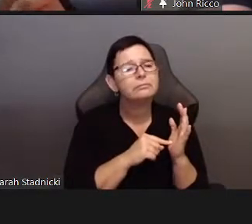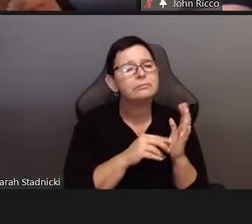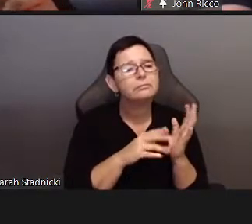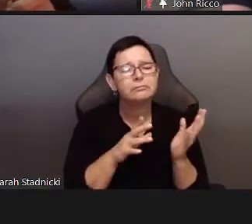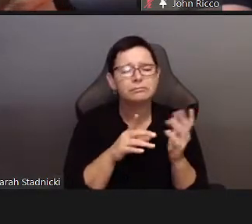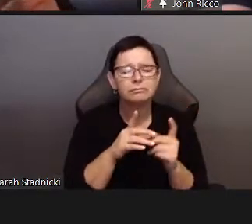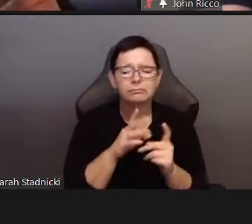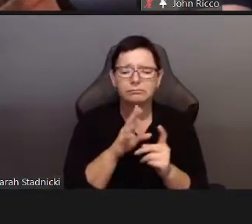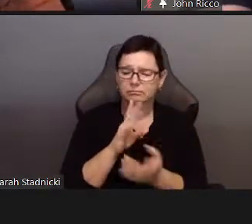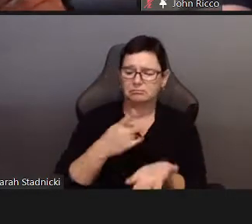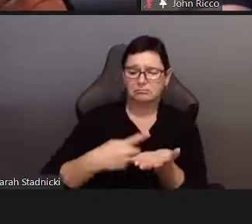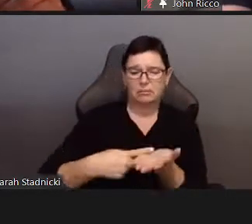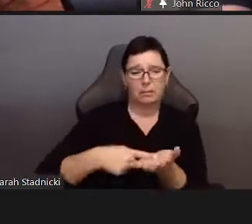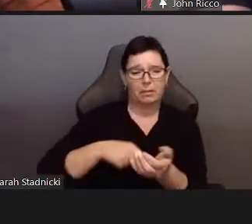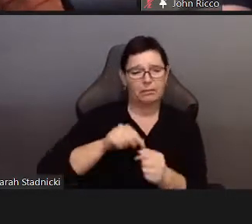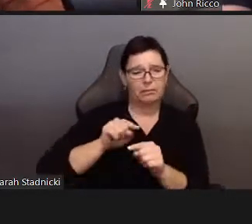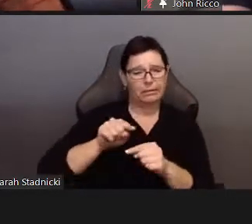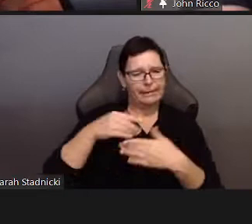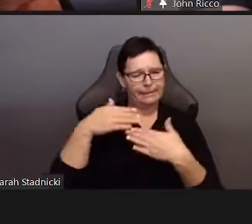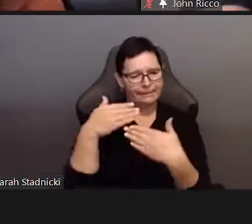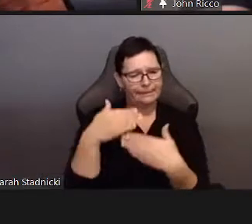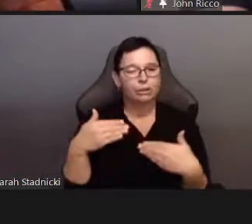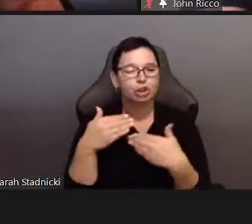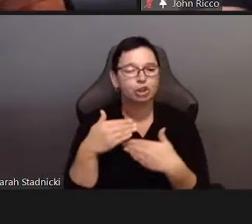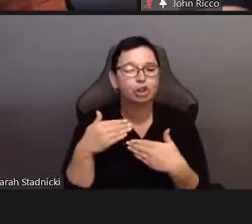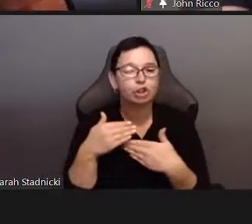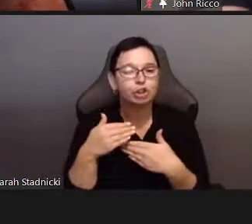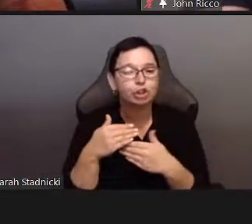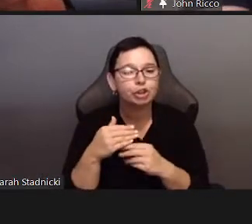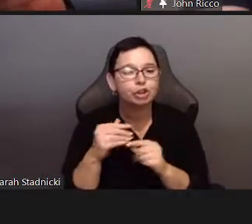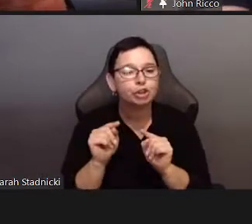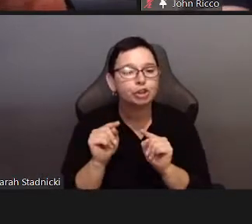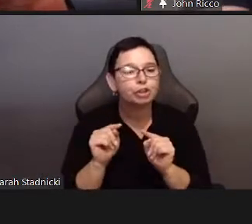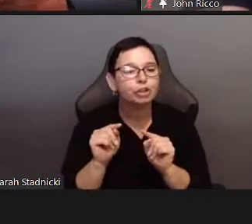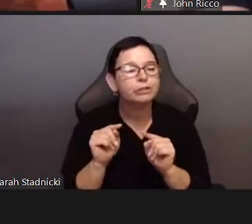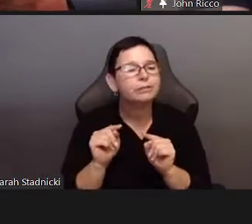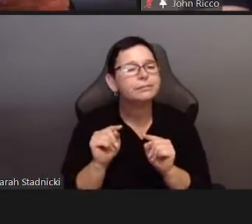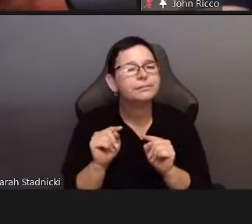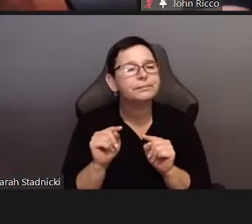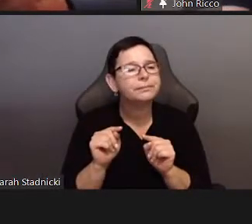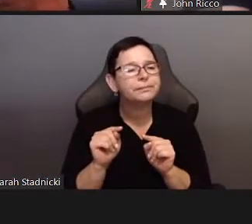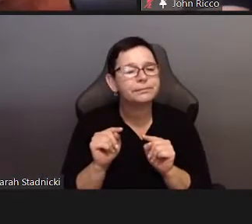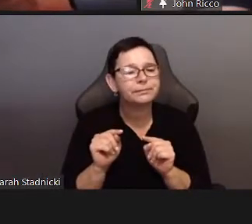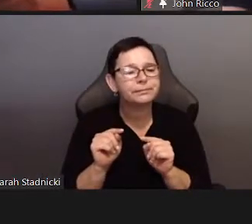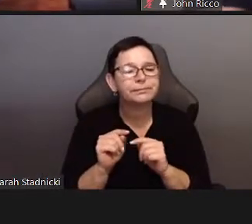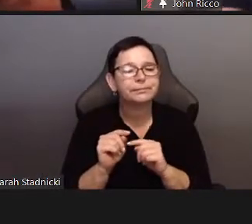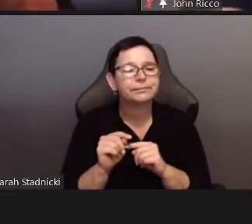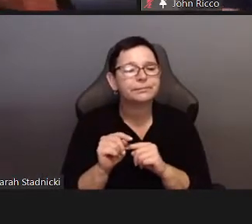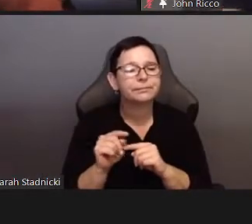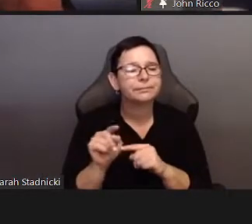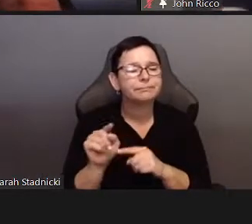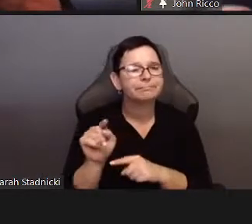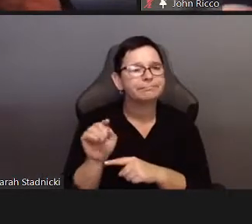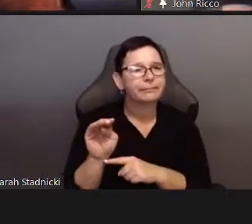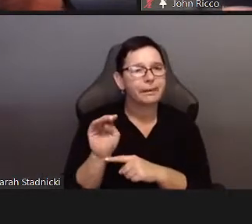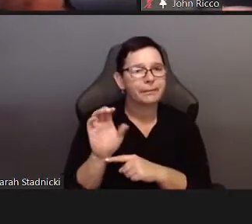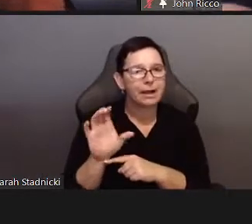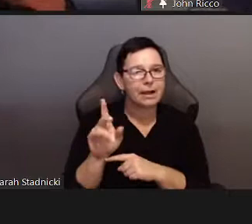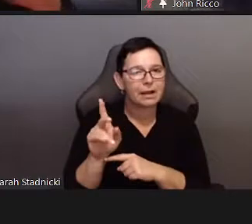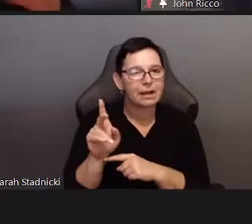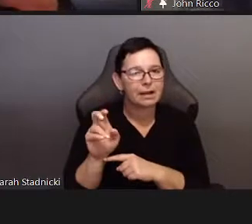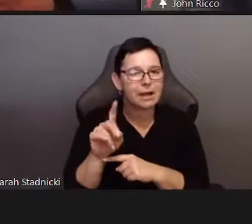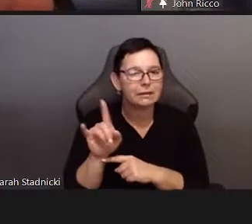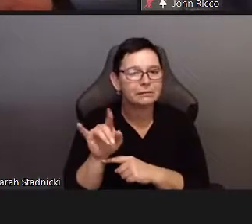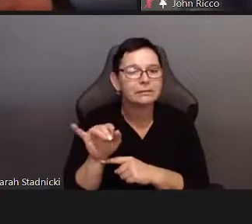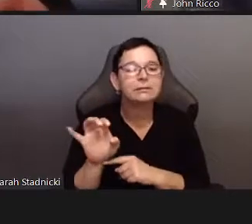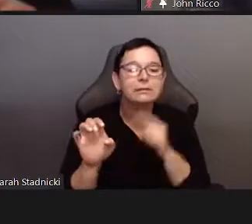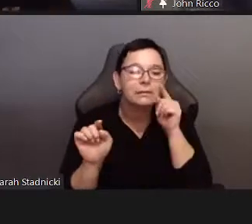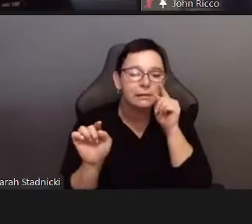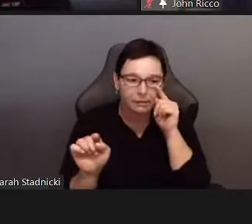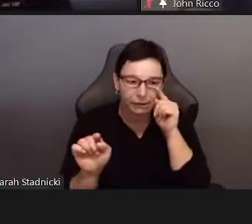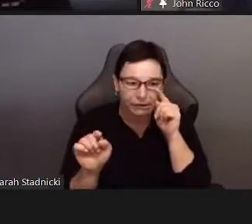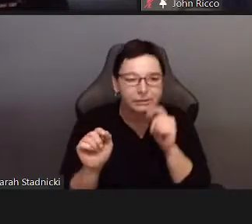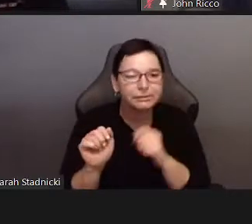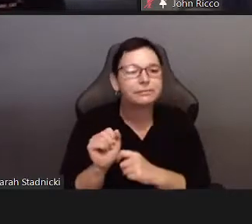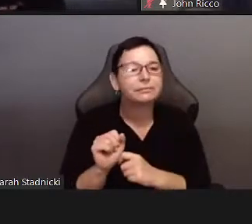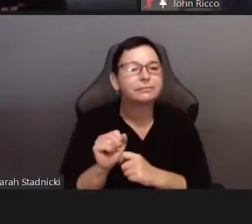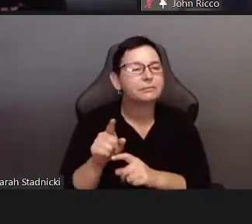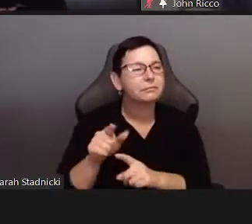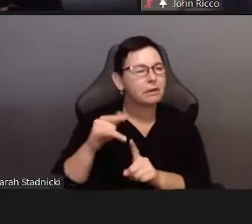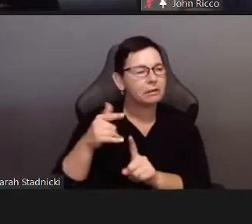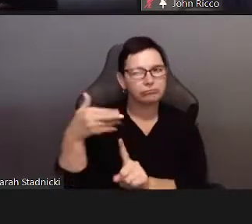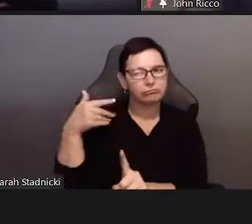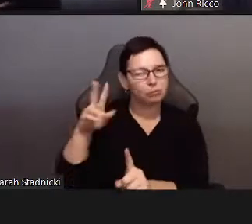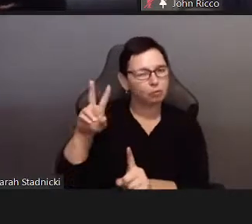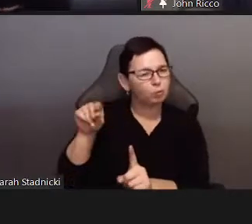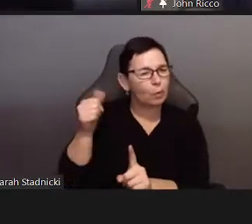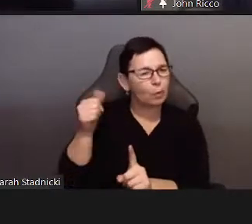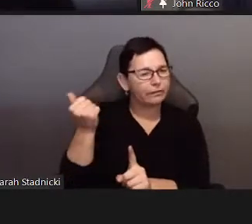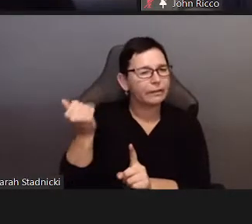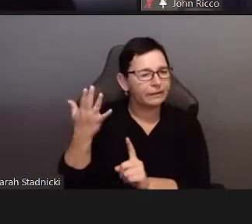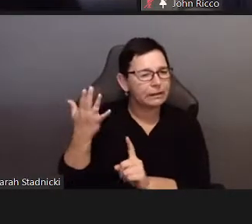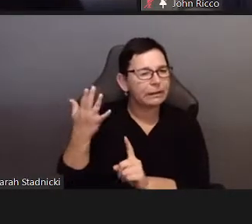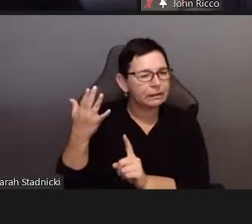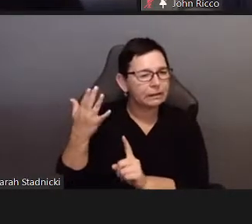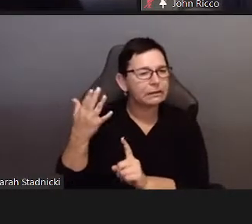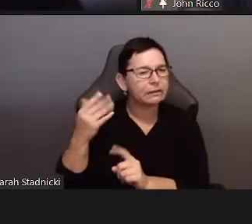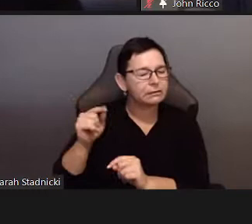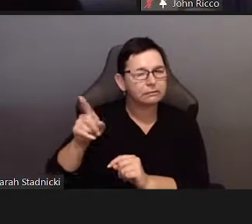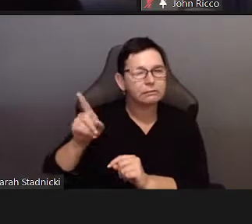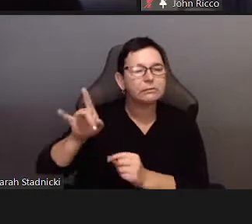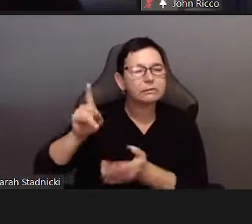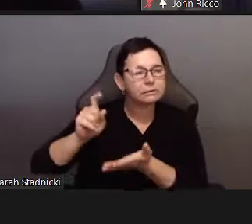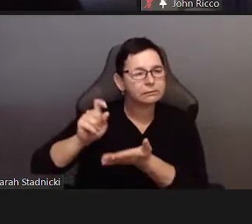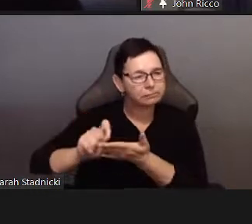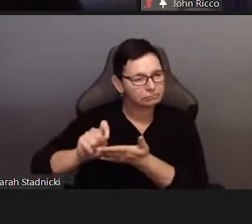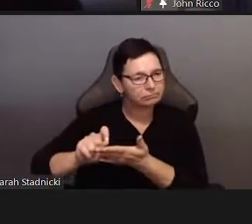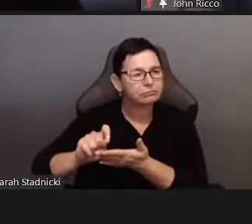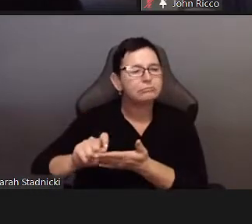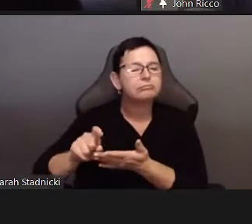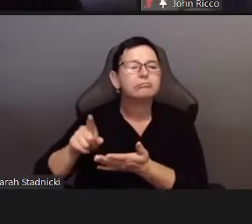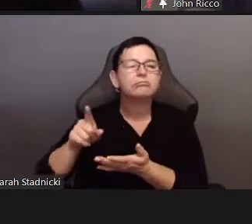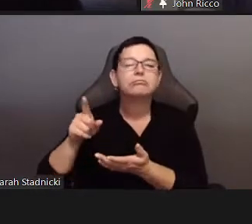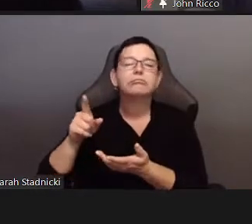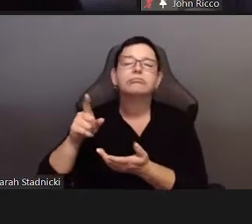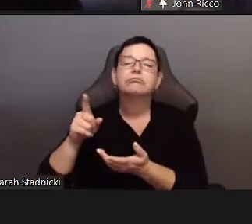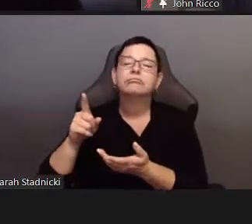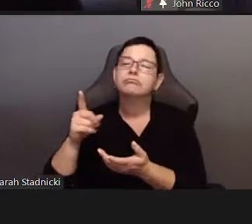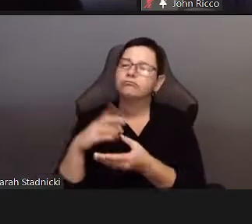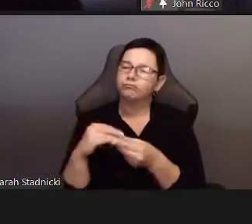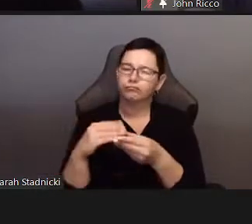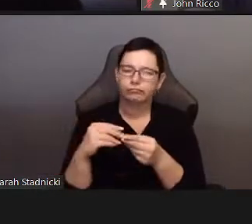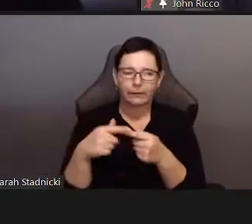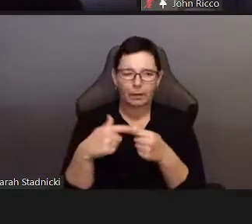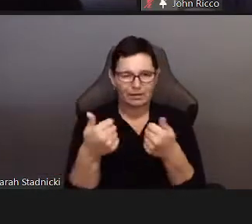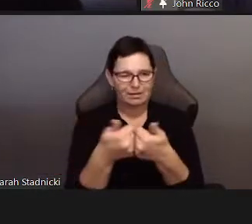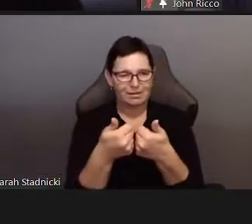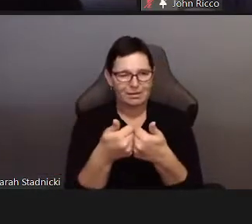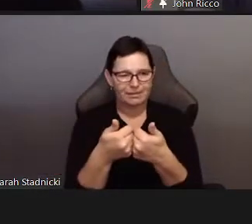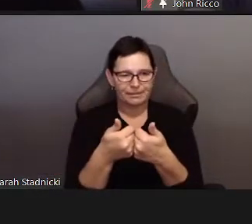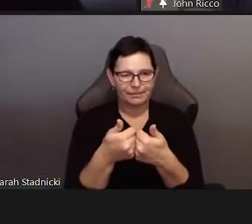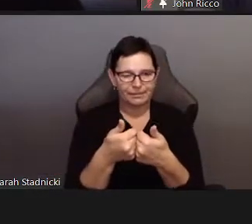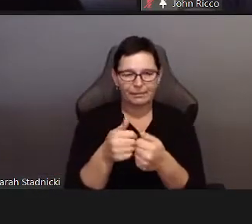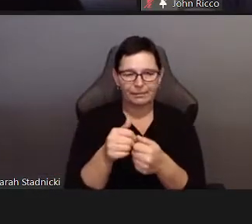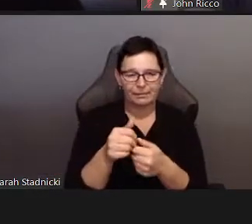I would say my book on sex and play stated with reading a passage